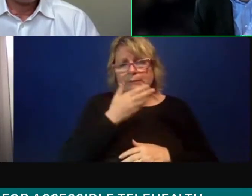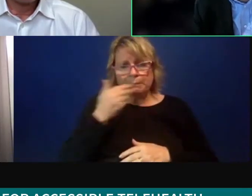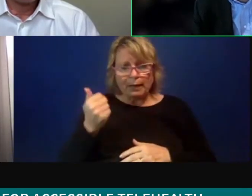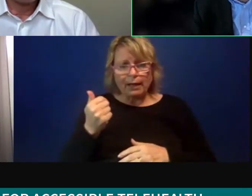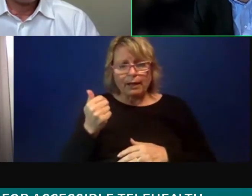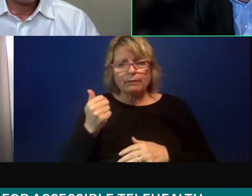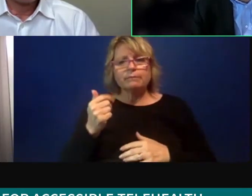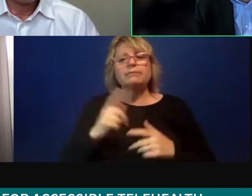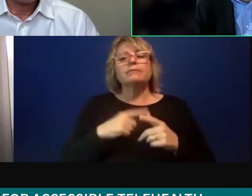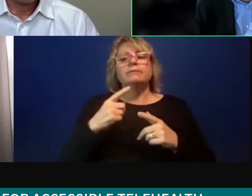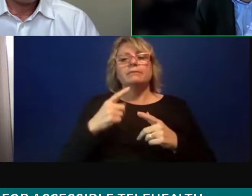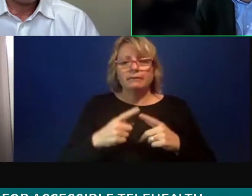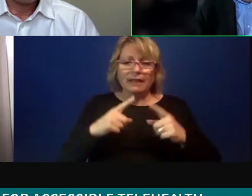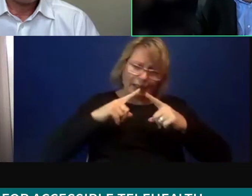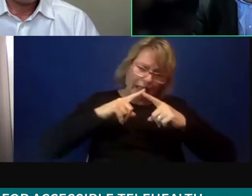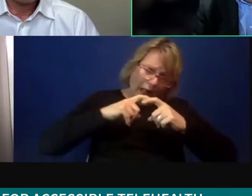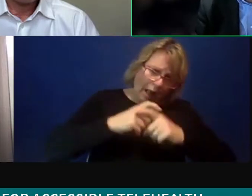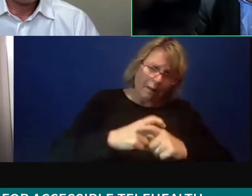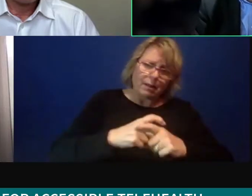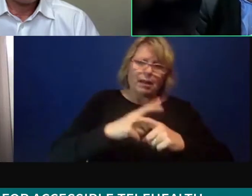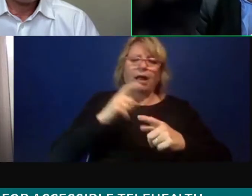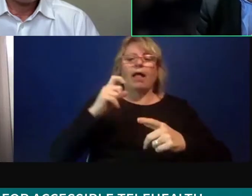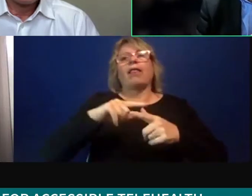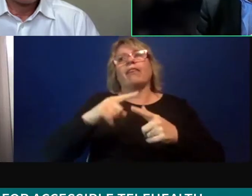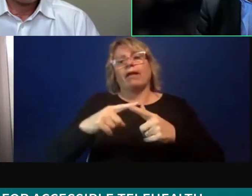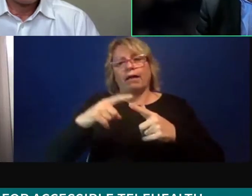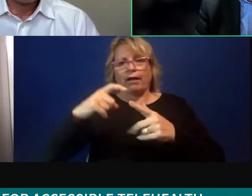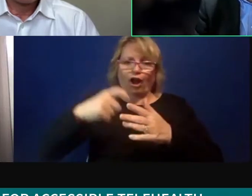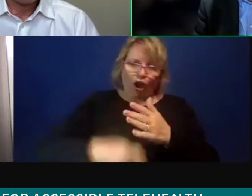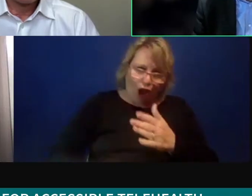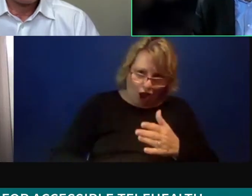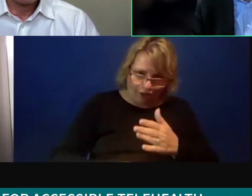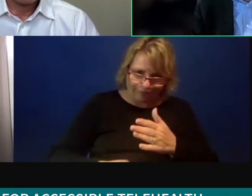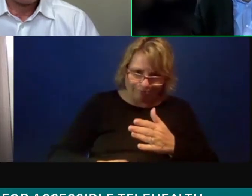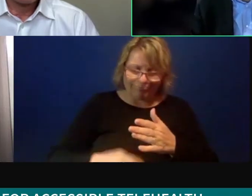comes complexity, and then there comes cost. Because in certain countries you have to keep